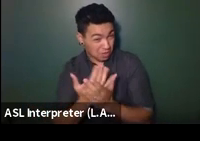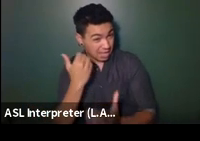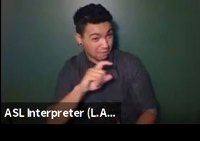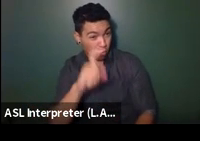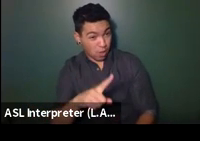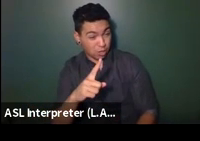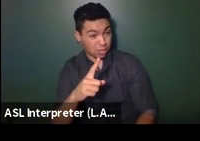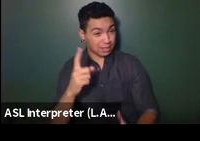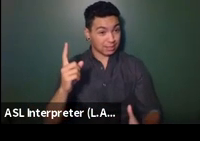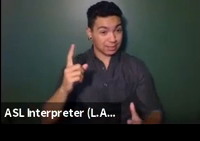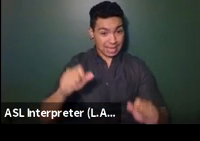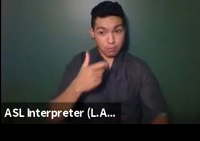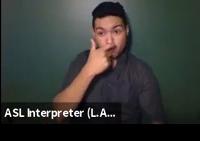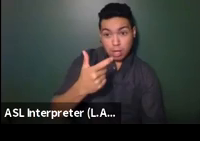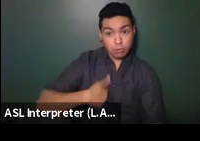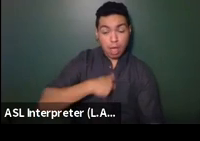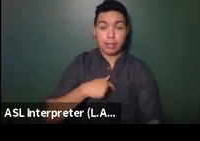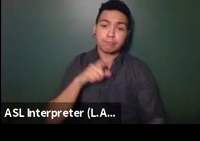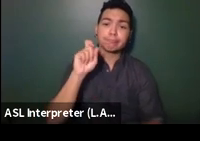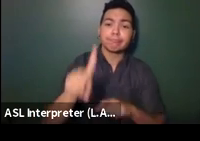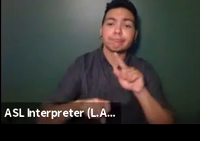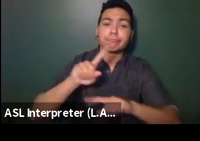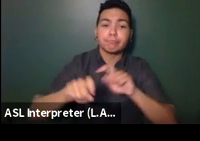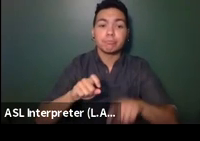ESD 189 - Amy Colburn: Yeah. So if I look on ESD 189 - Amy Colburn: A lot of the